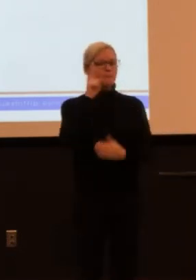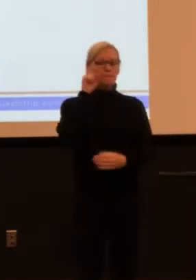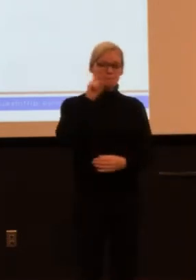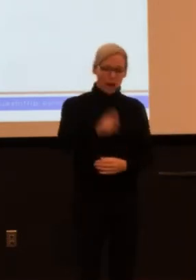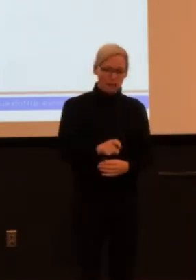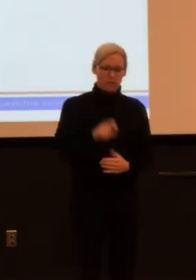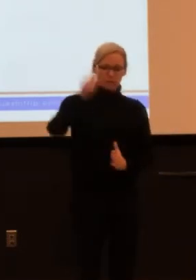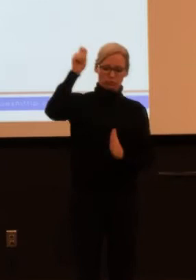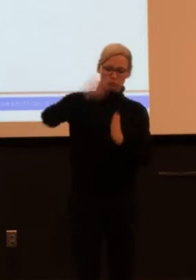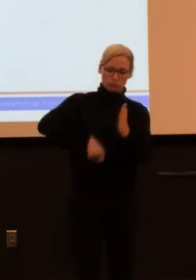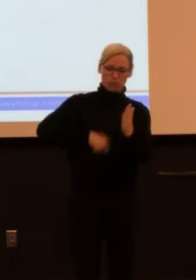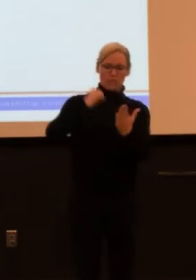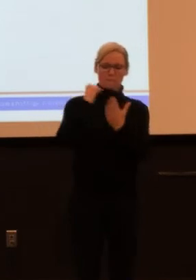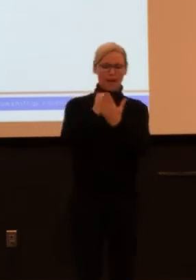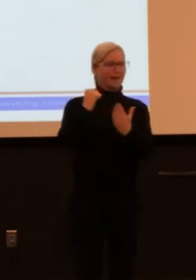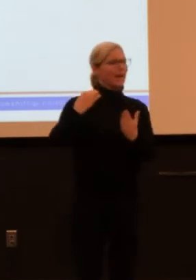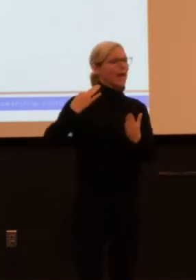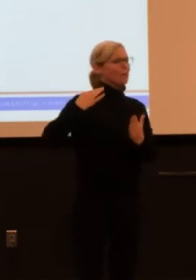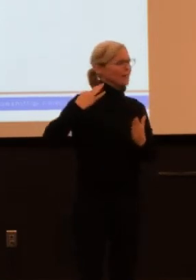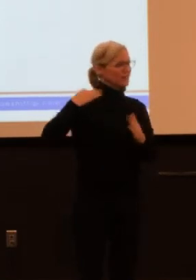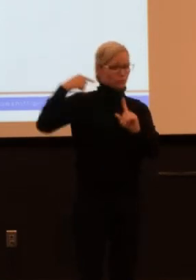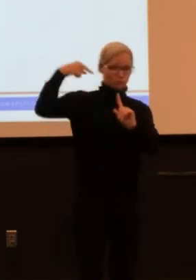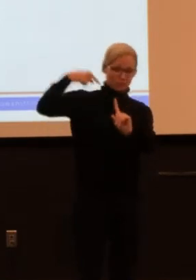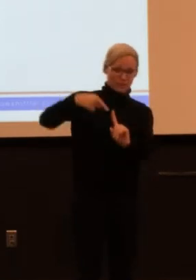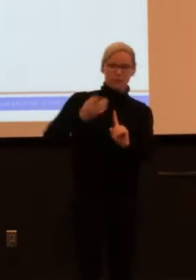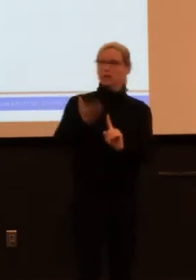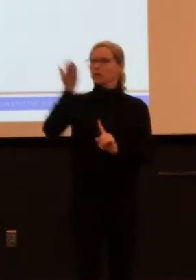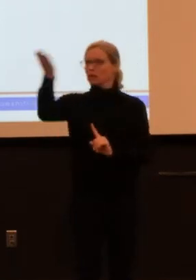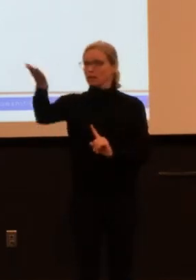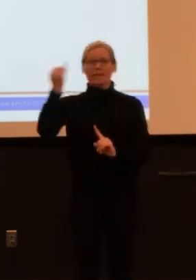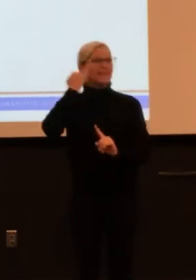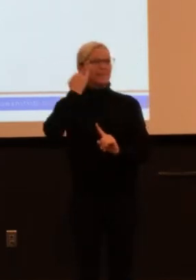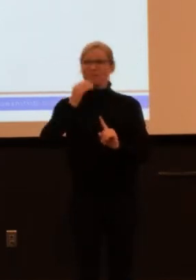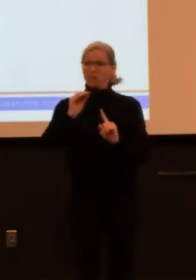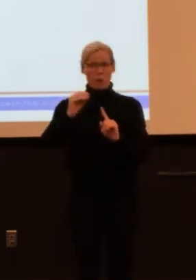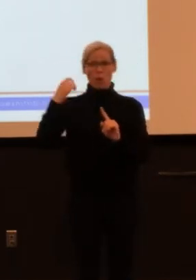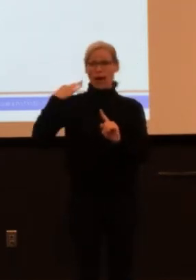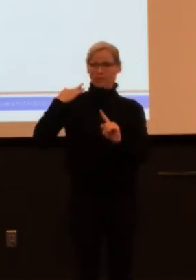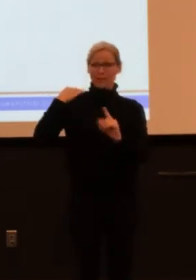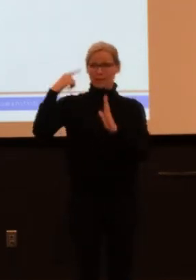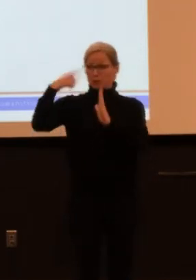you obtain no patent rights. So, an application is absolutely required.